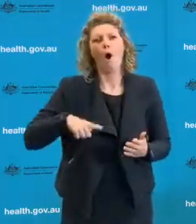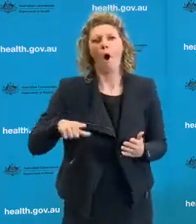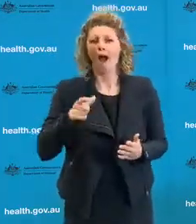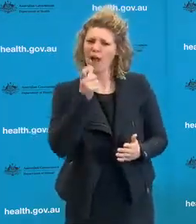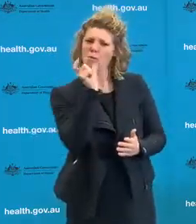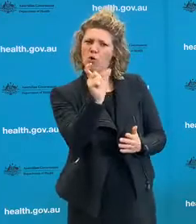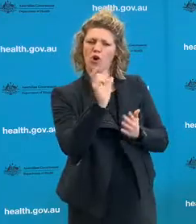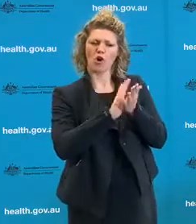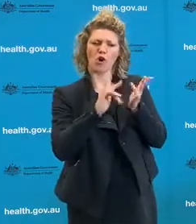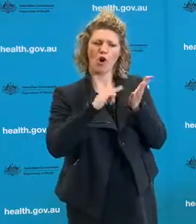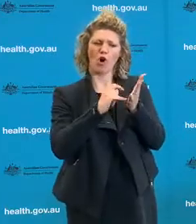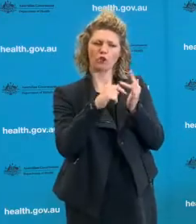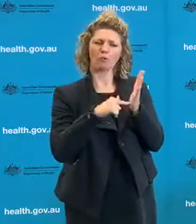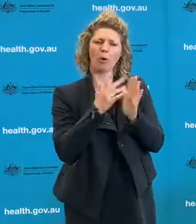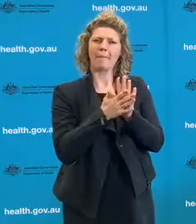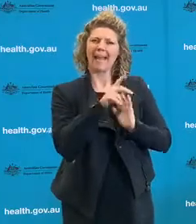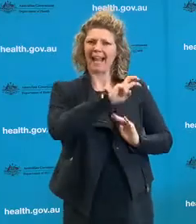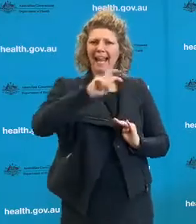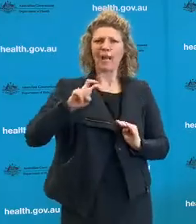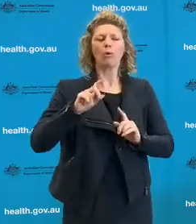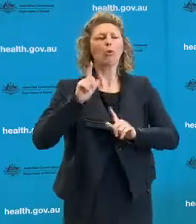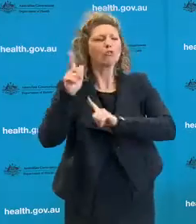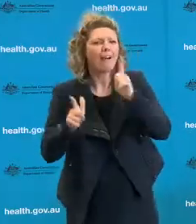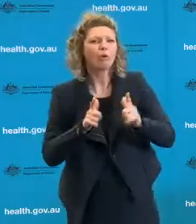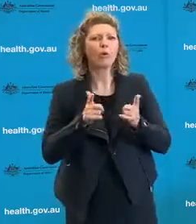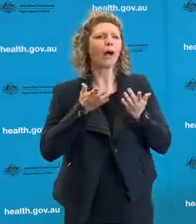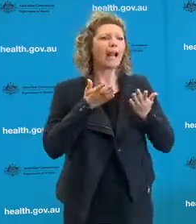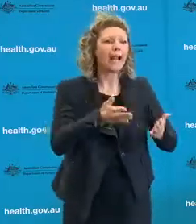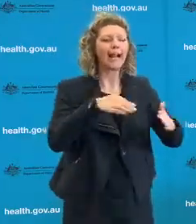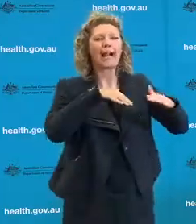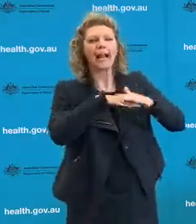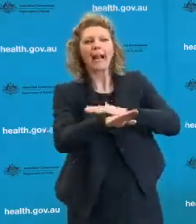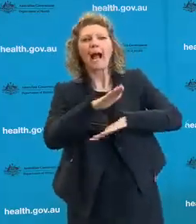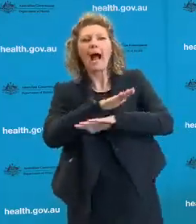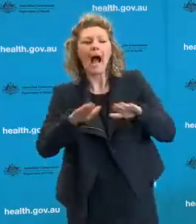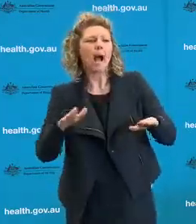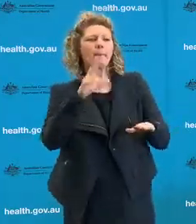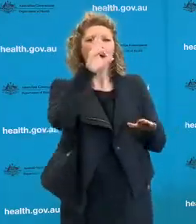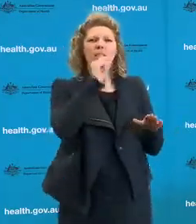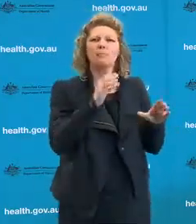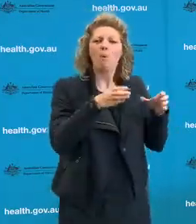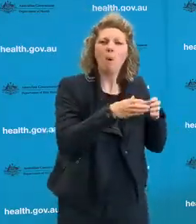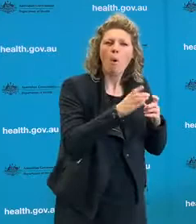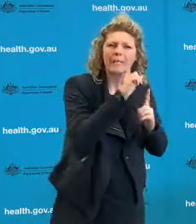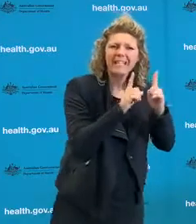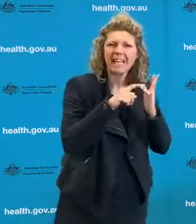a hotspot and what response that's going to give. And as I said, we'll be able to more fully discuss these matters once the